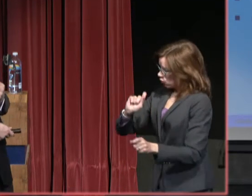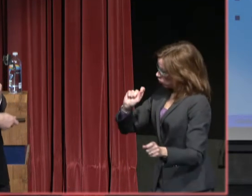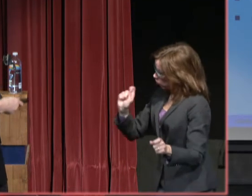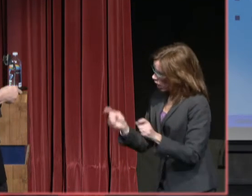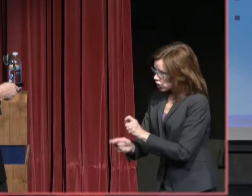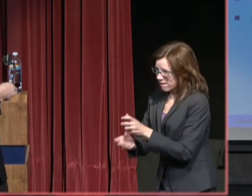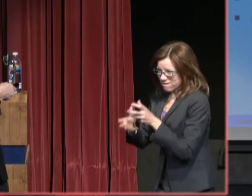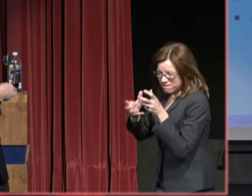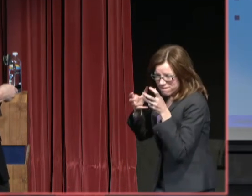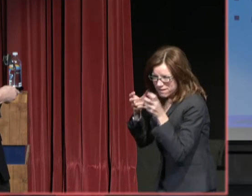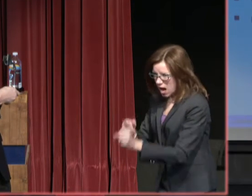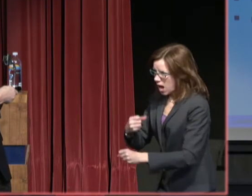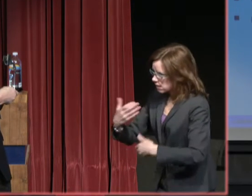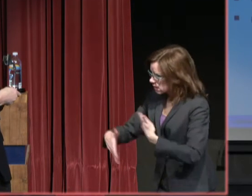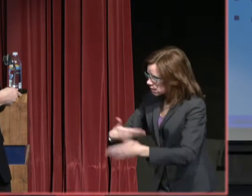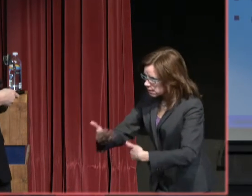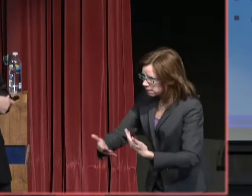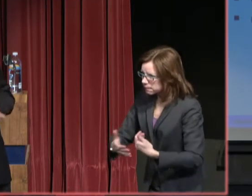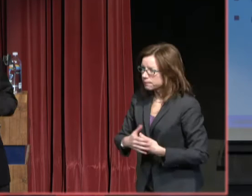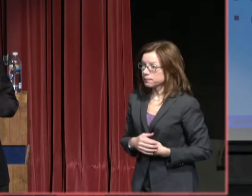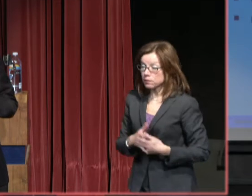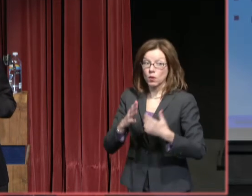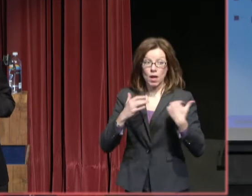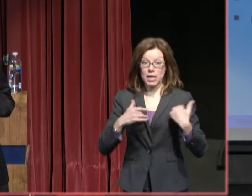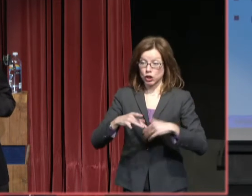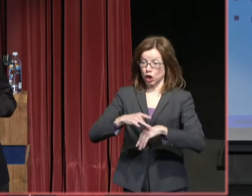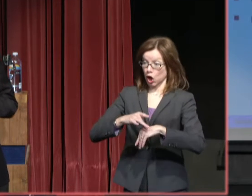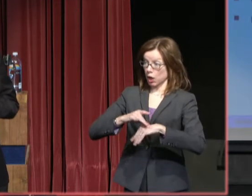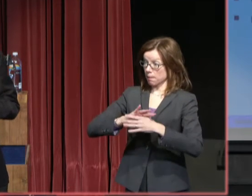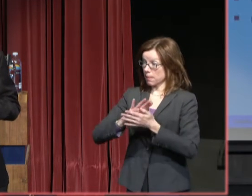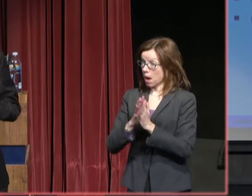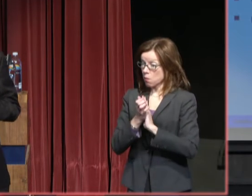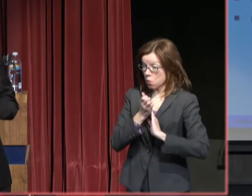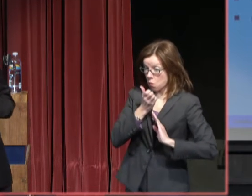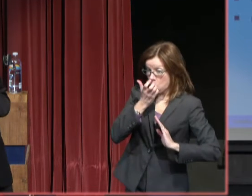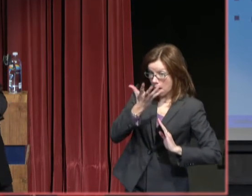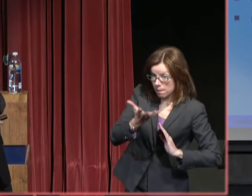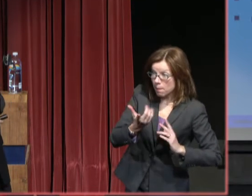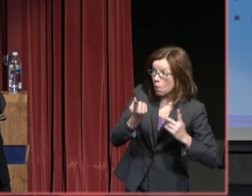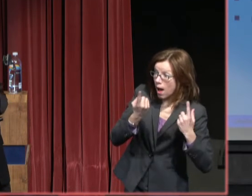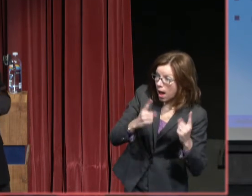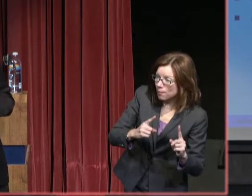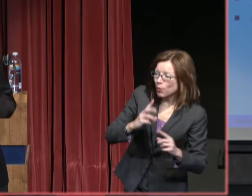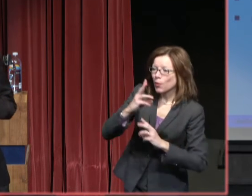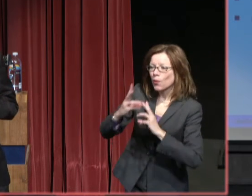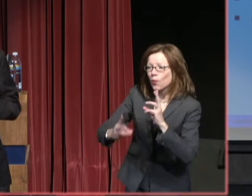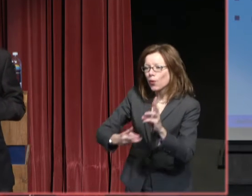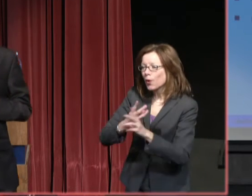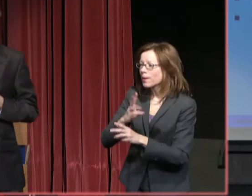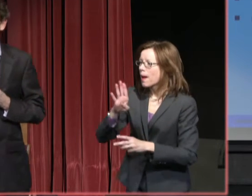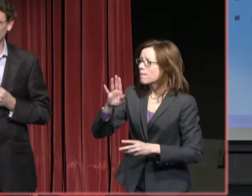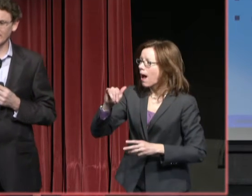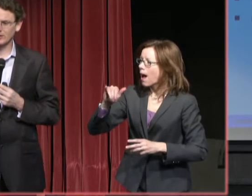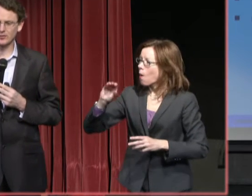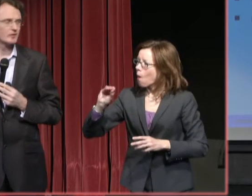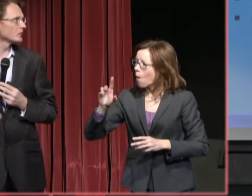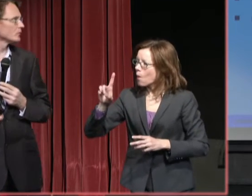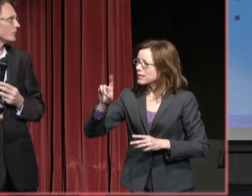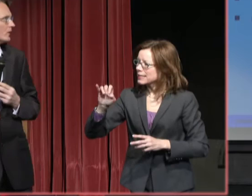As the planet gets warmer, it will destroy all kinds of biodiversity in the world. It will destroy natural ecosystems